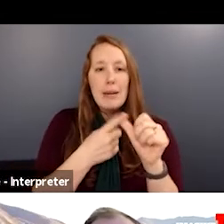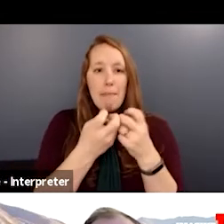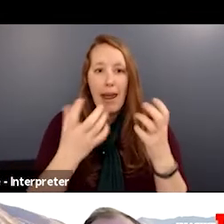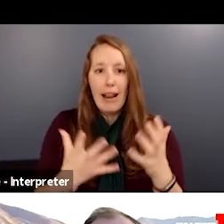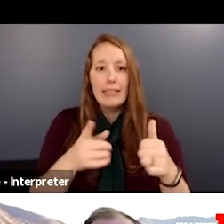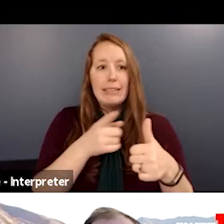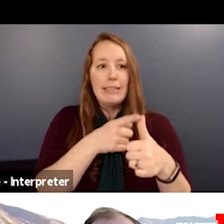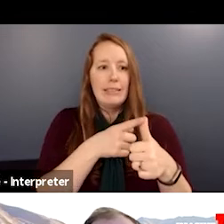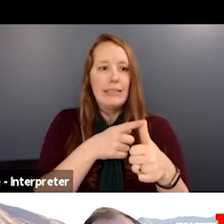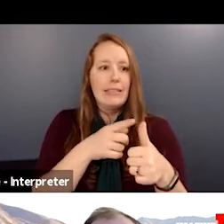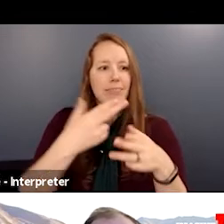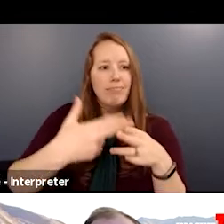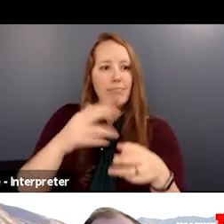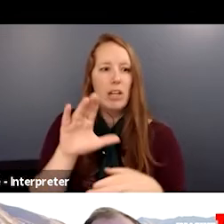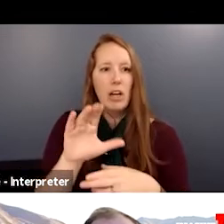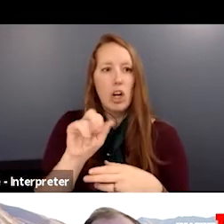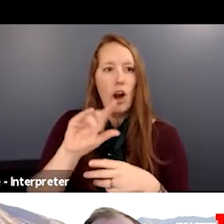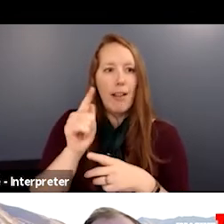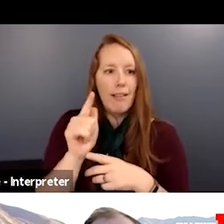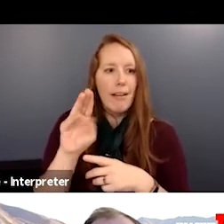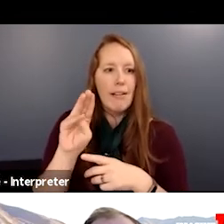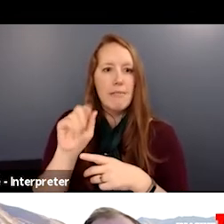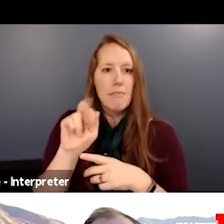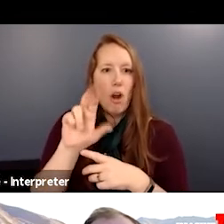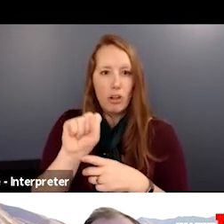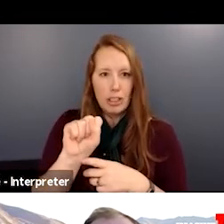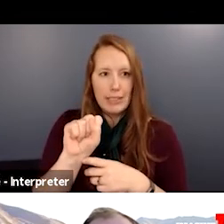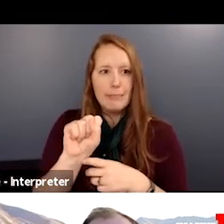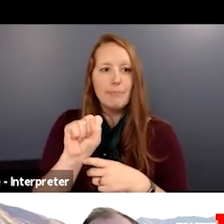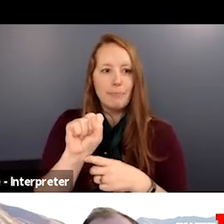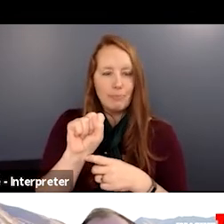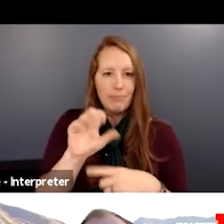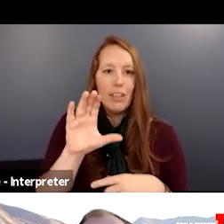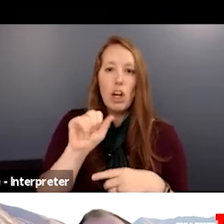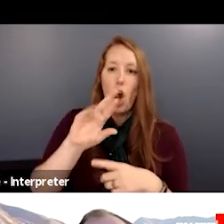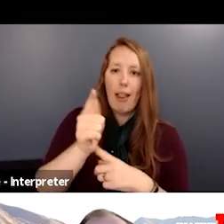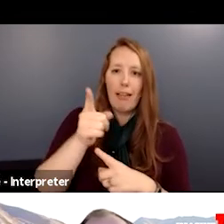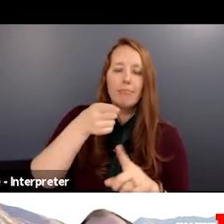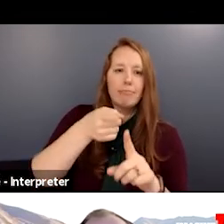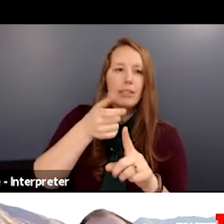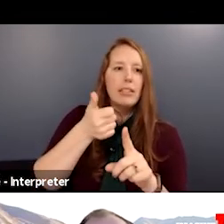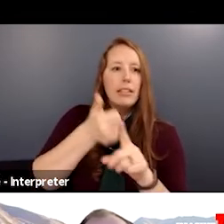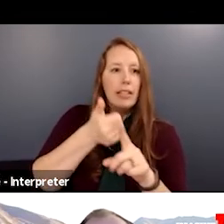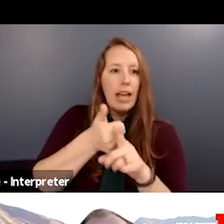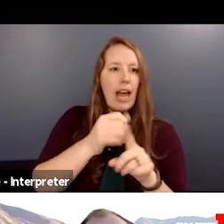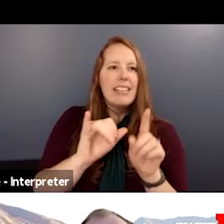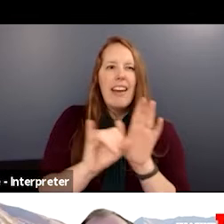her name is Carling Mars. She currently identifies herself as queer gender,